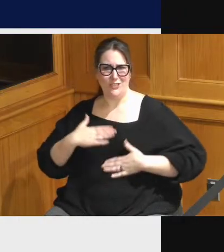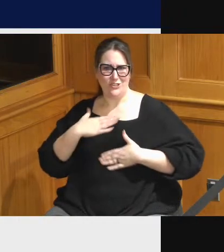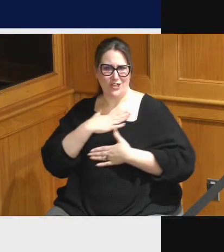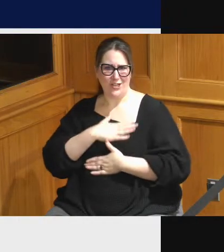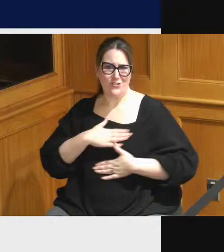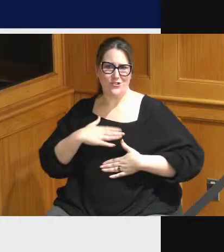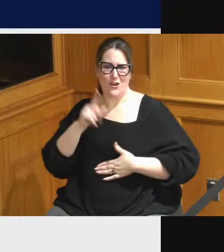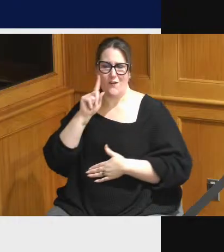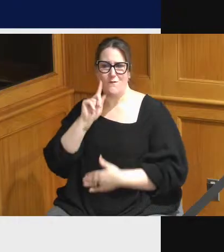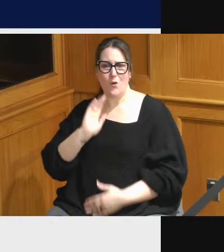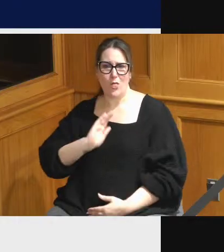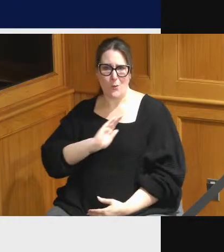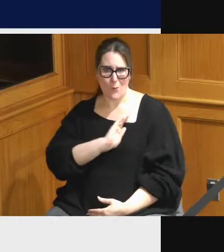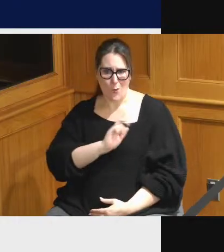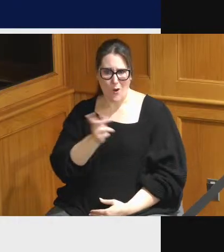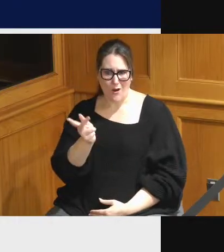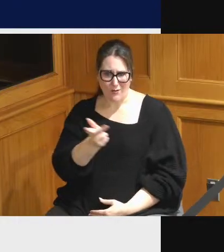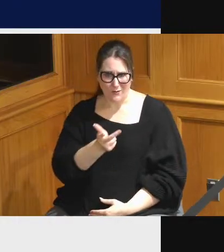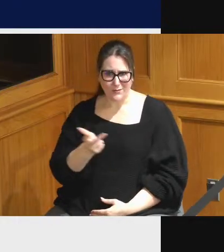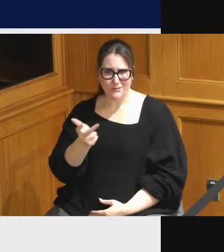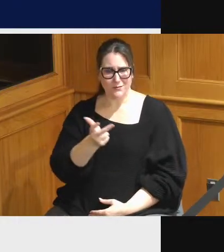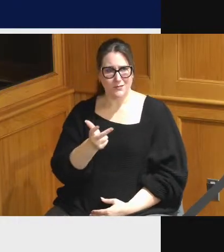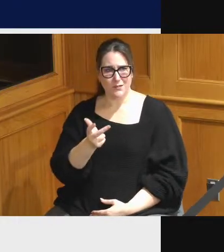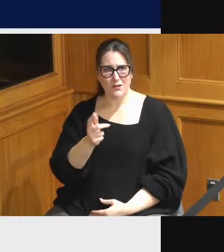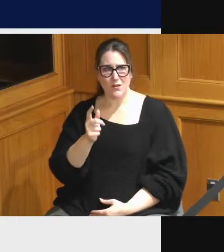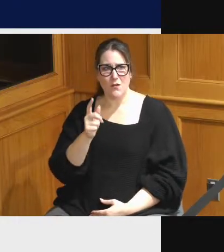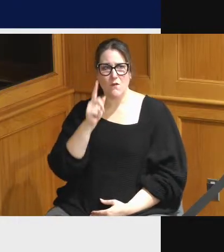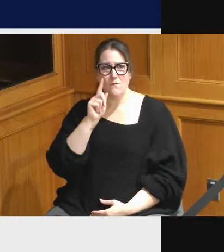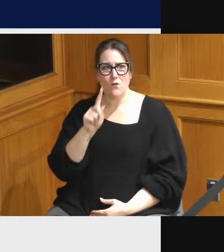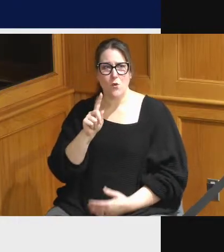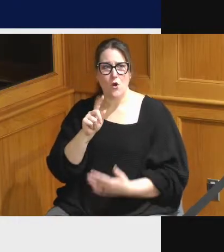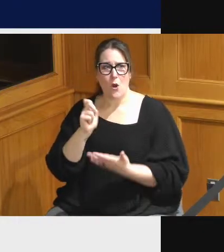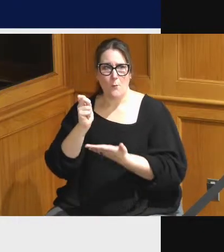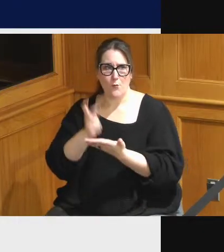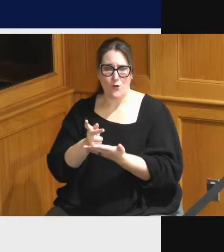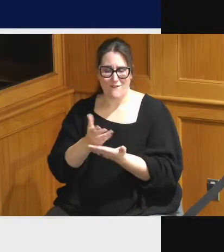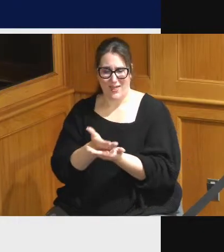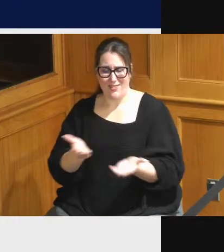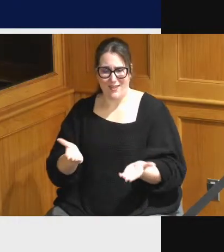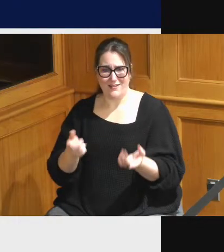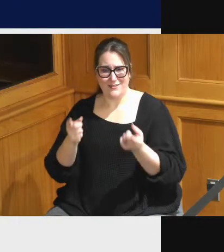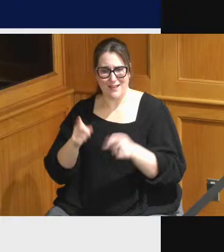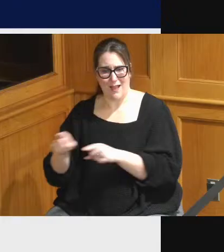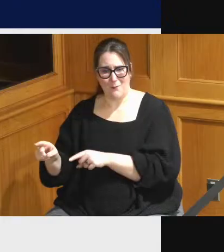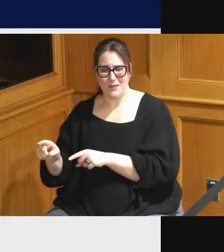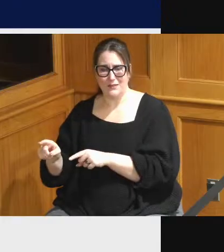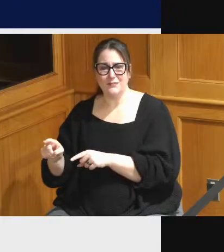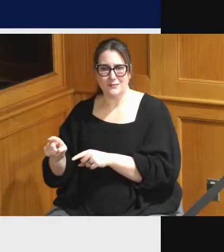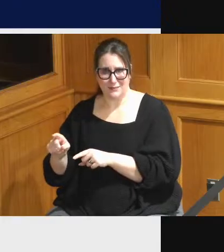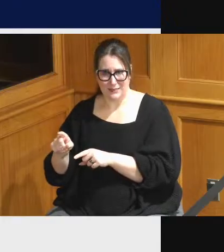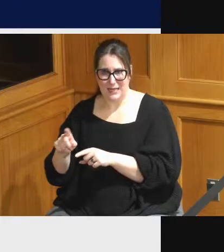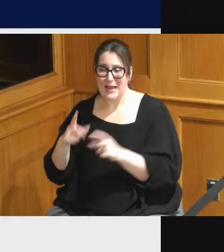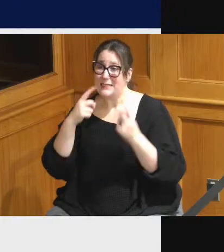Board for, you know, proving these things in these ongoing operations which have been very successful